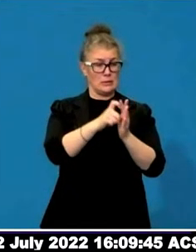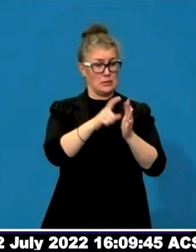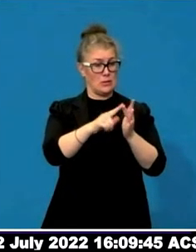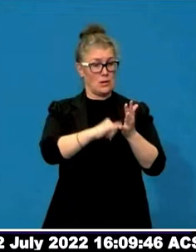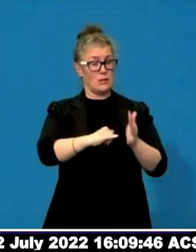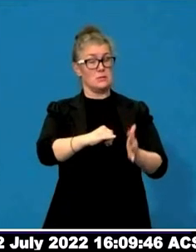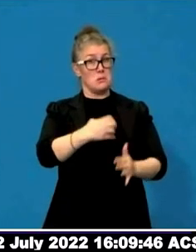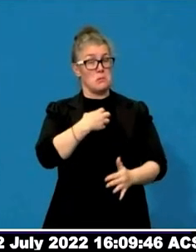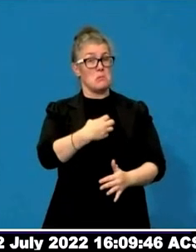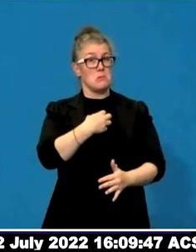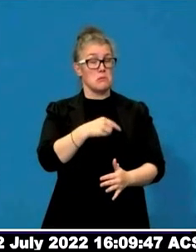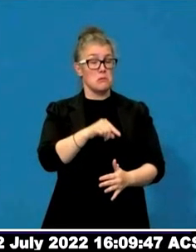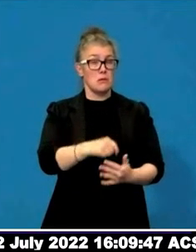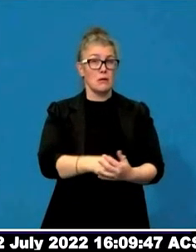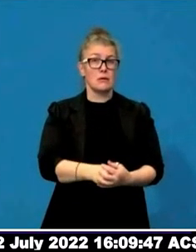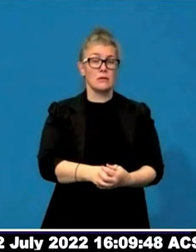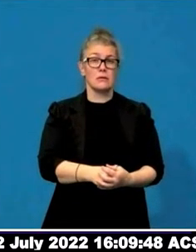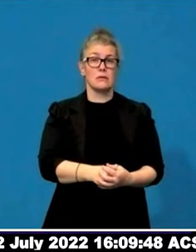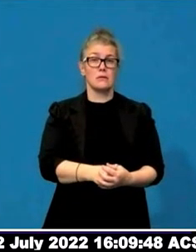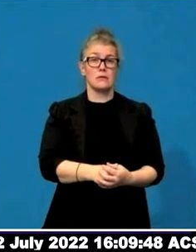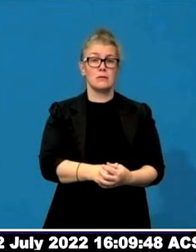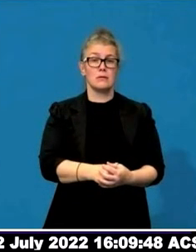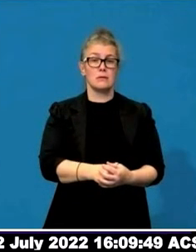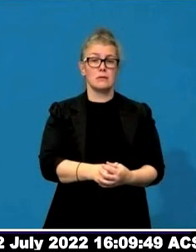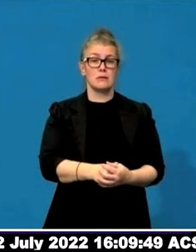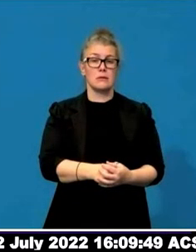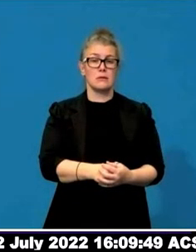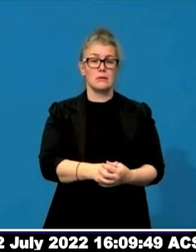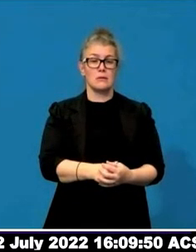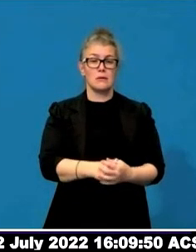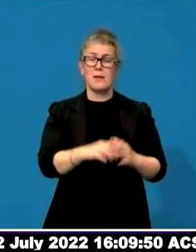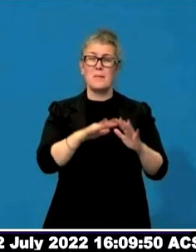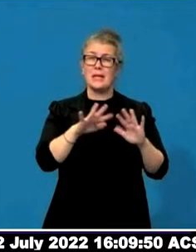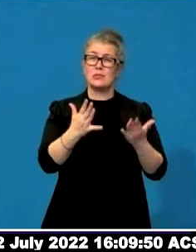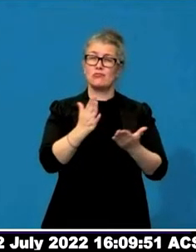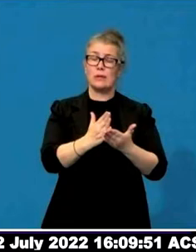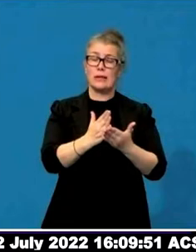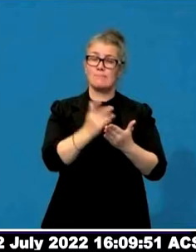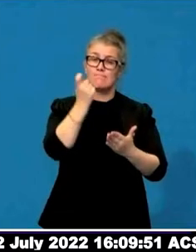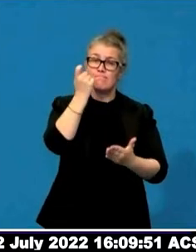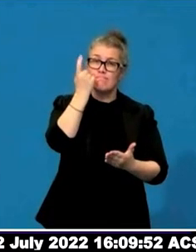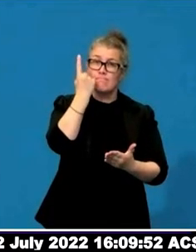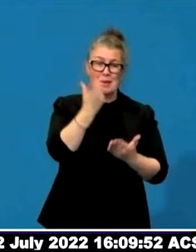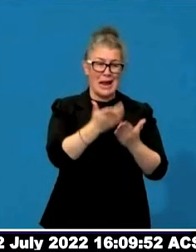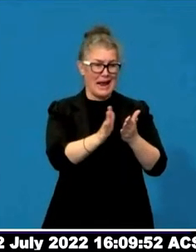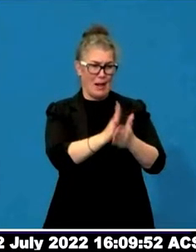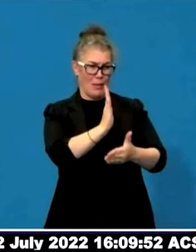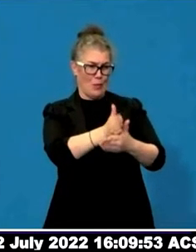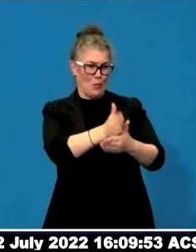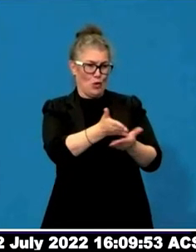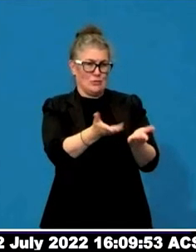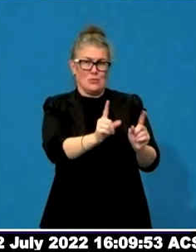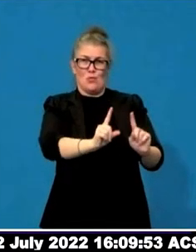but didn't have a proper understanding to how it all works and, yeah.